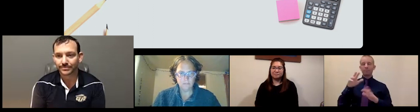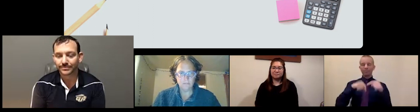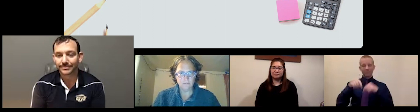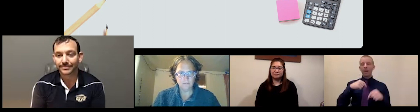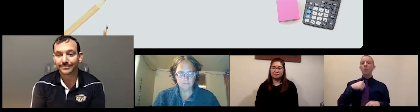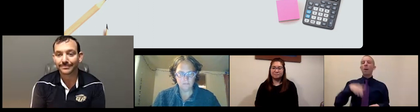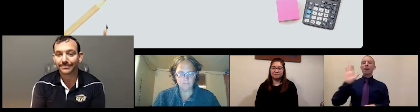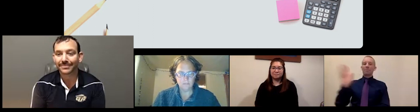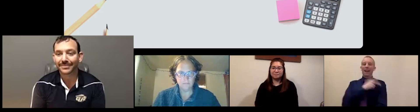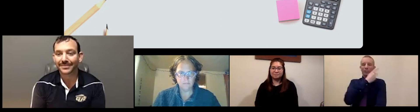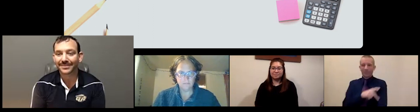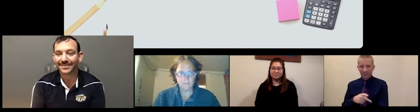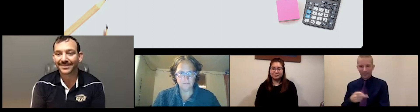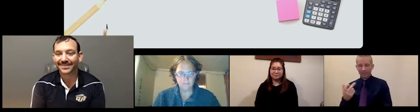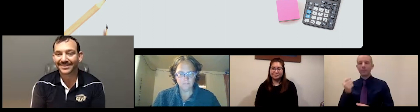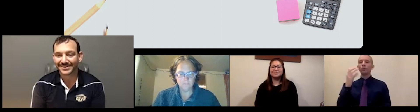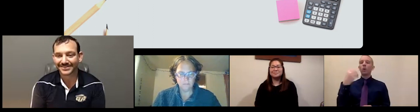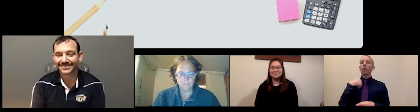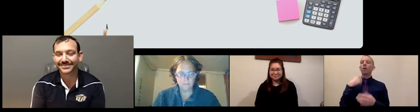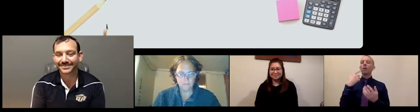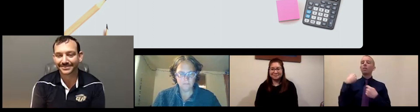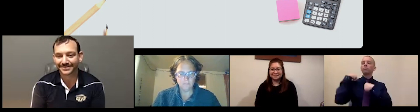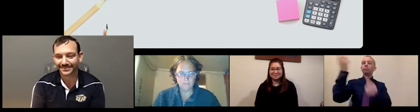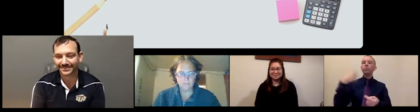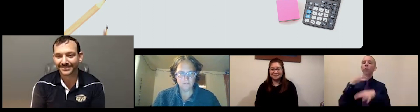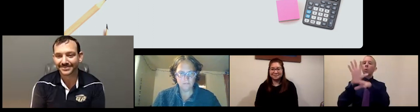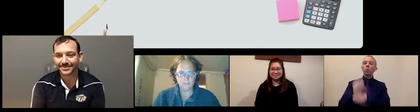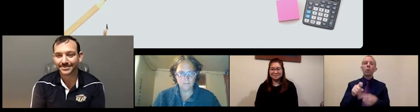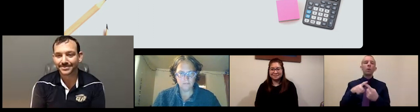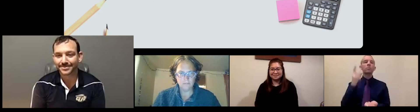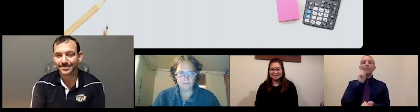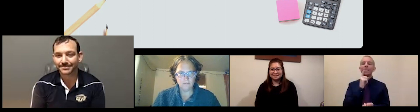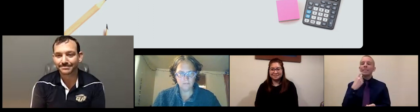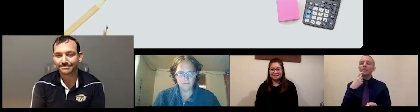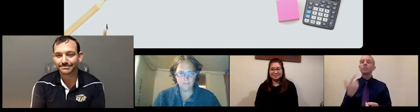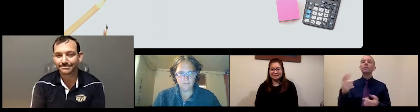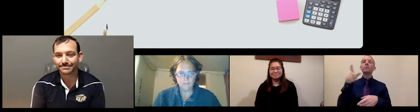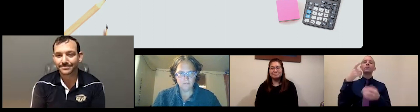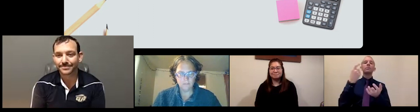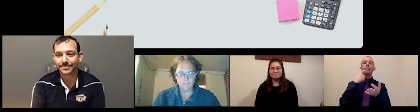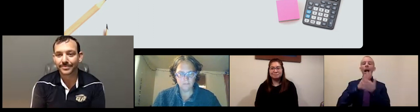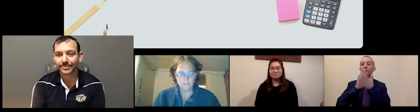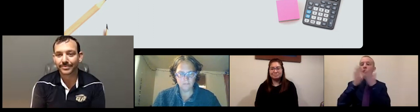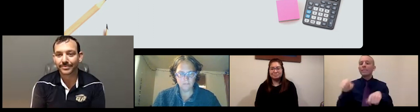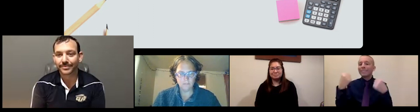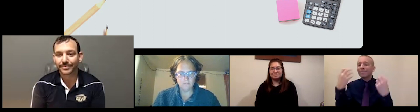I grew up as his patient. So I was used to having a deaf dentist that could sign.